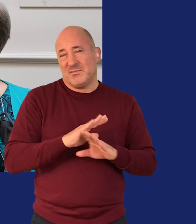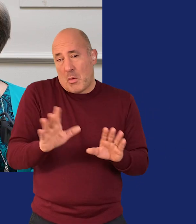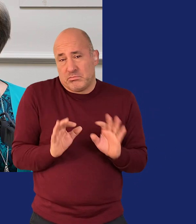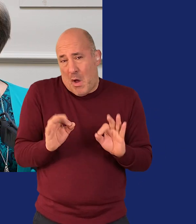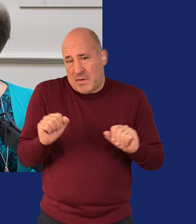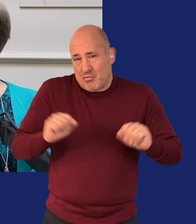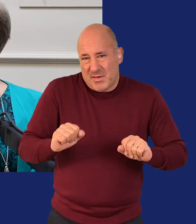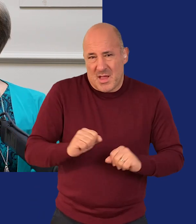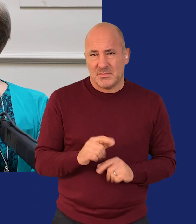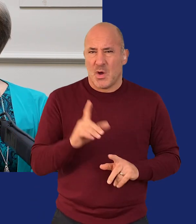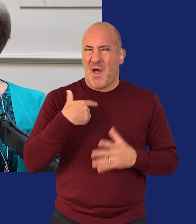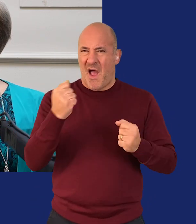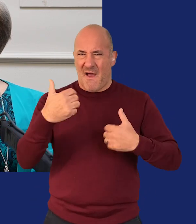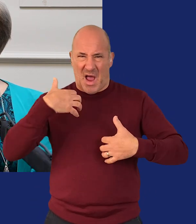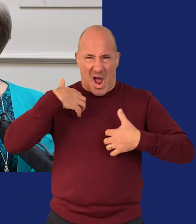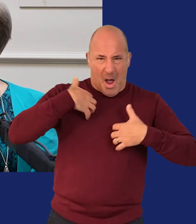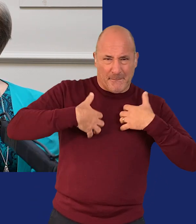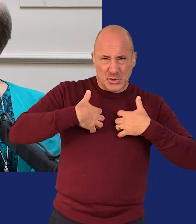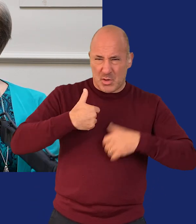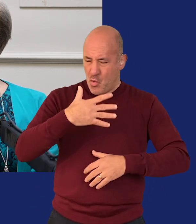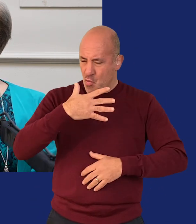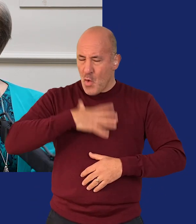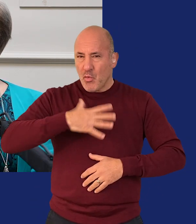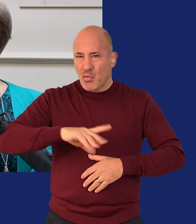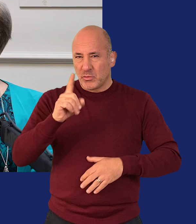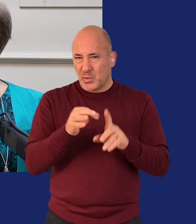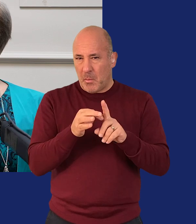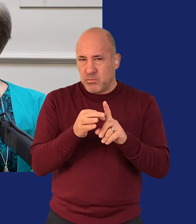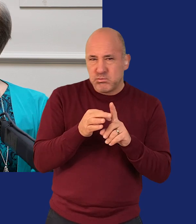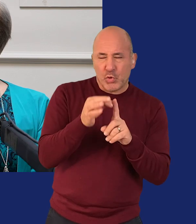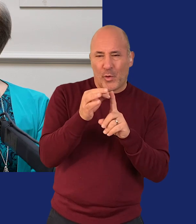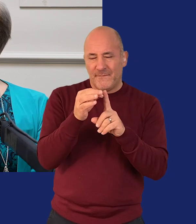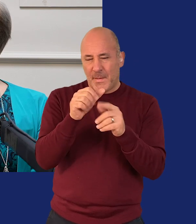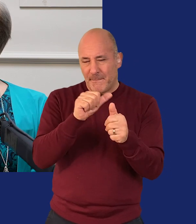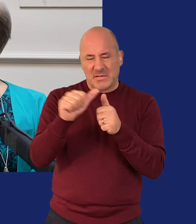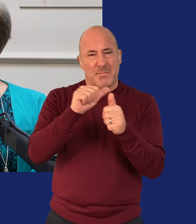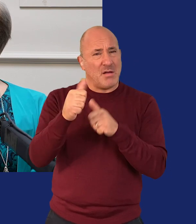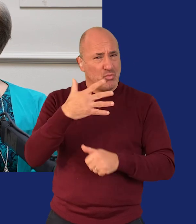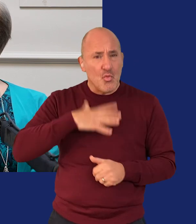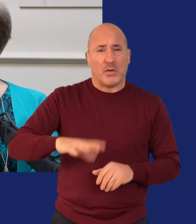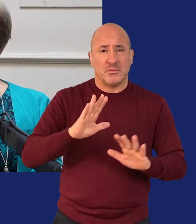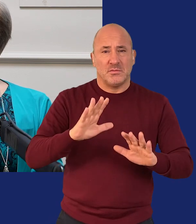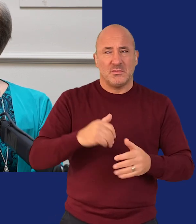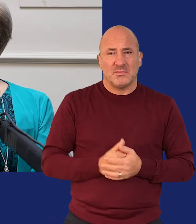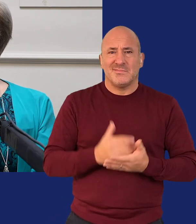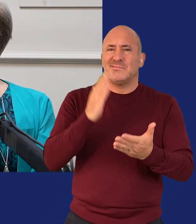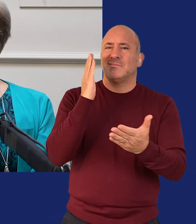already, is it's not perfect. And it's, but it really has this ambition and this desire